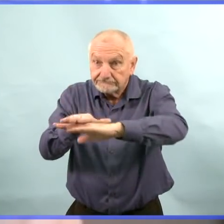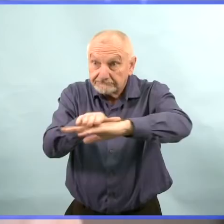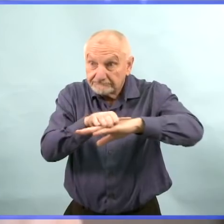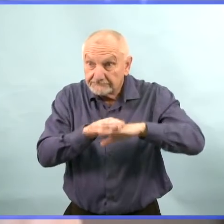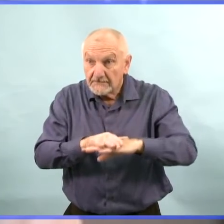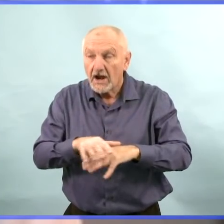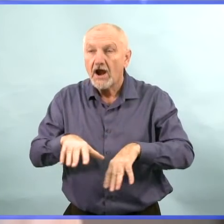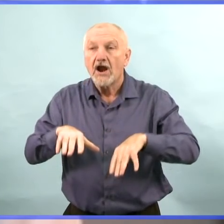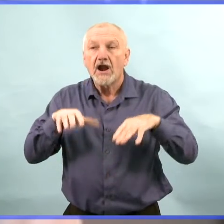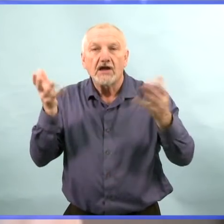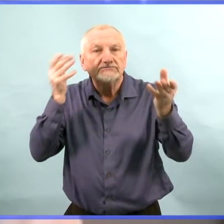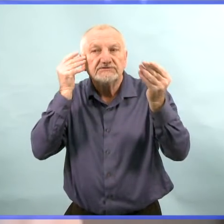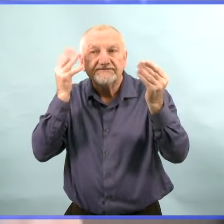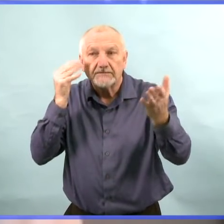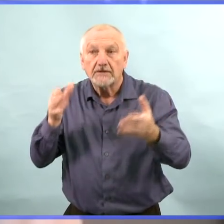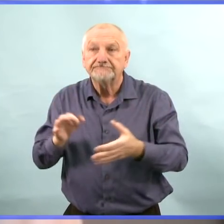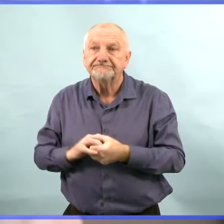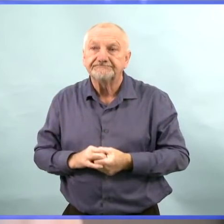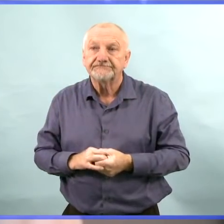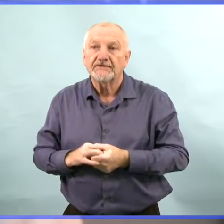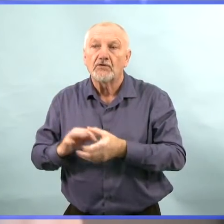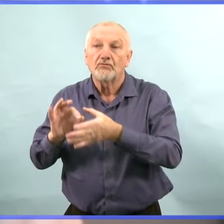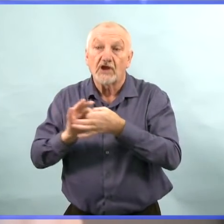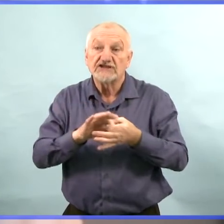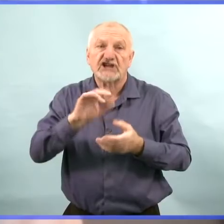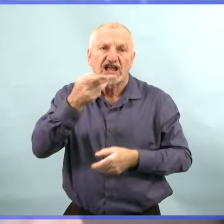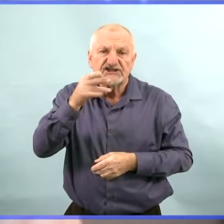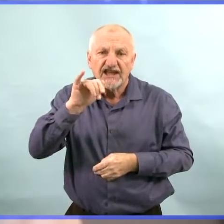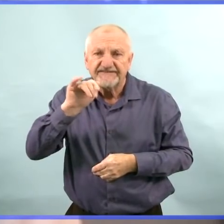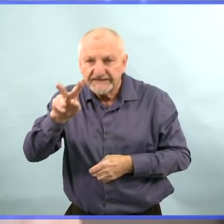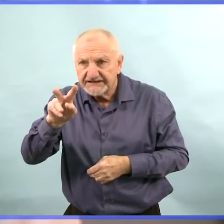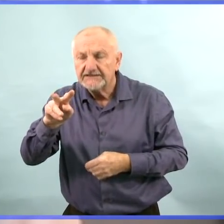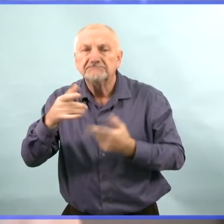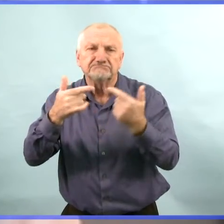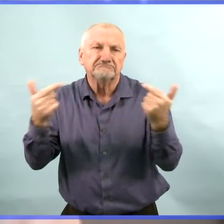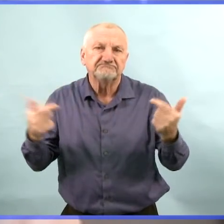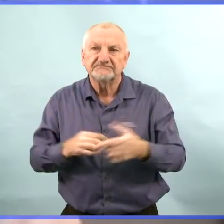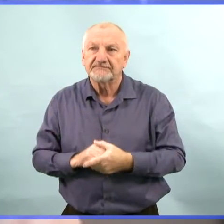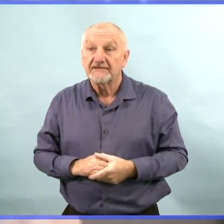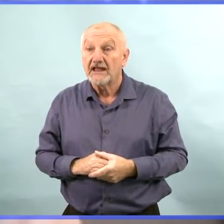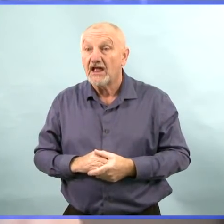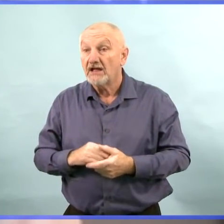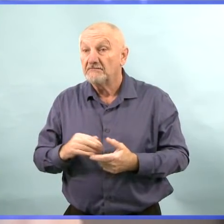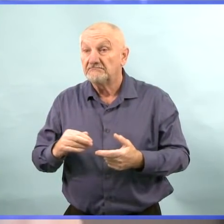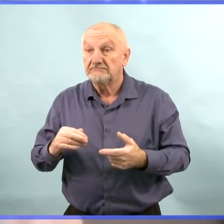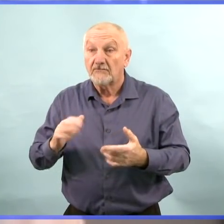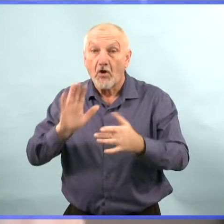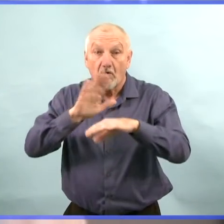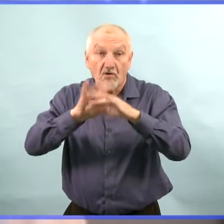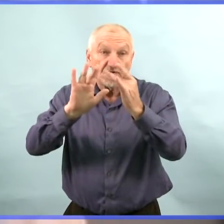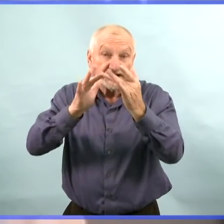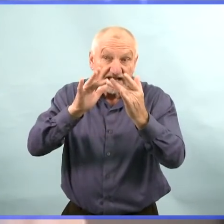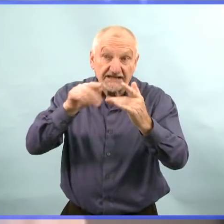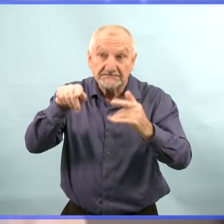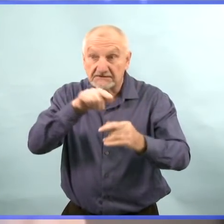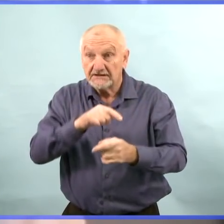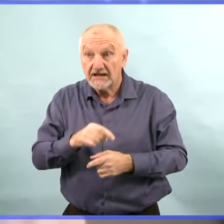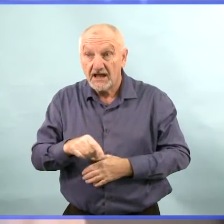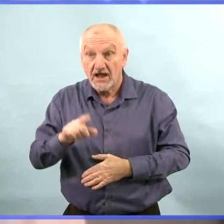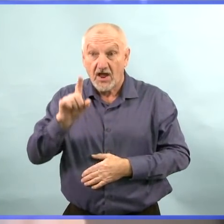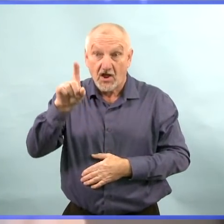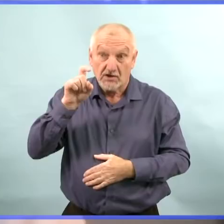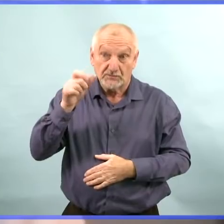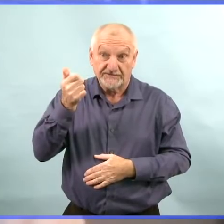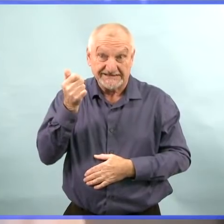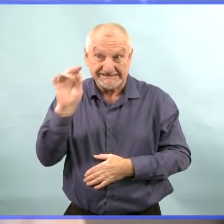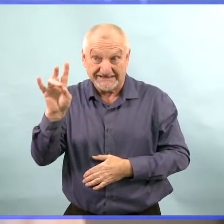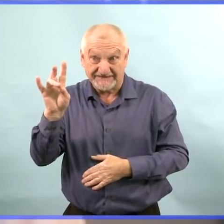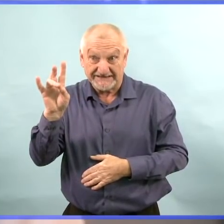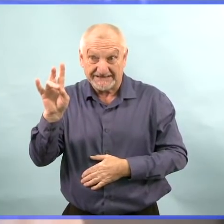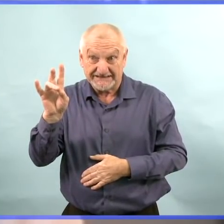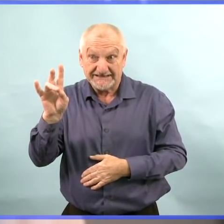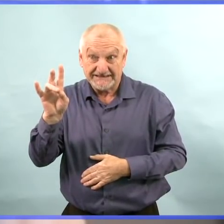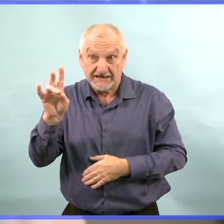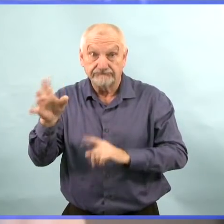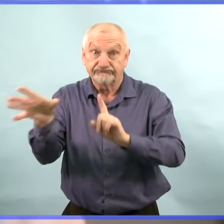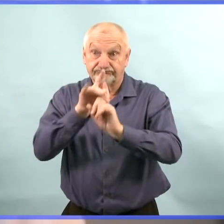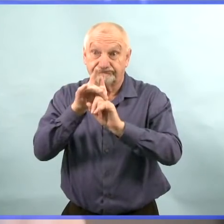we've had 117 new cases of hiv being identified which is slightly less than that in 2019 the